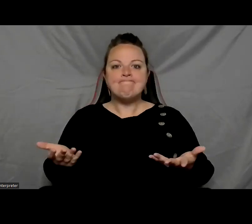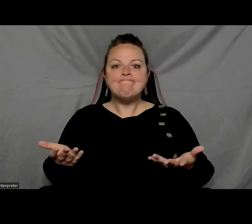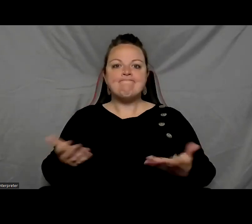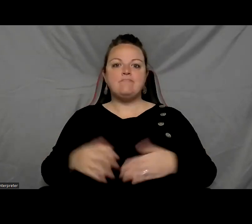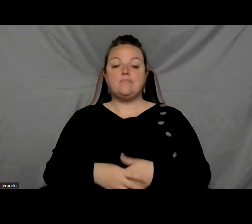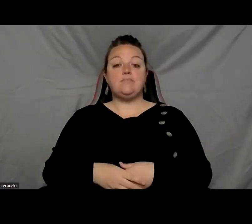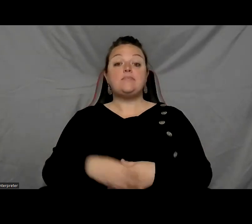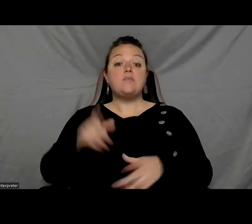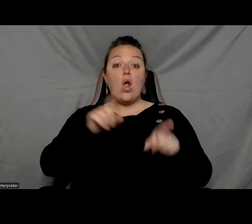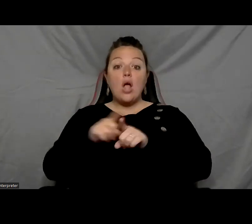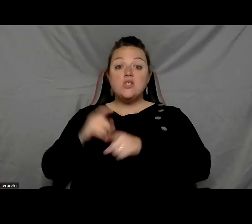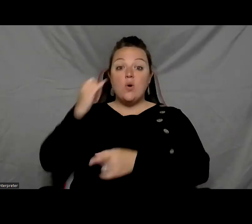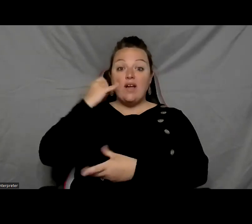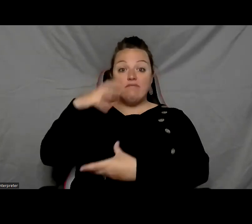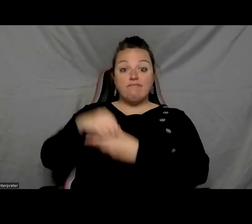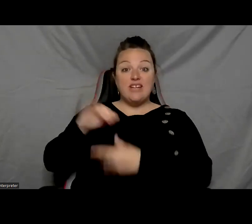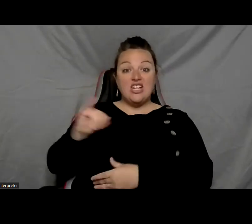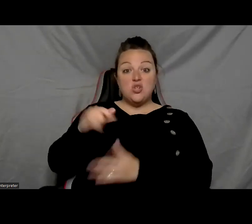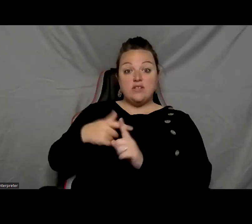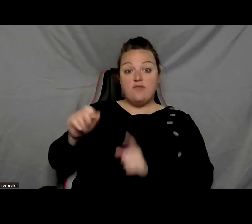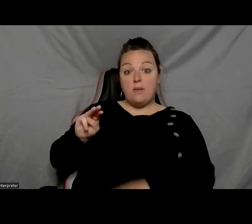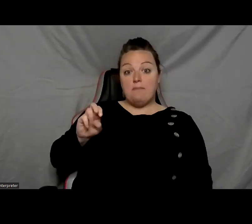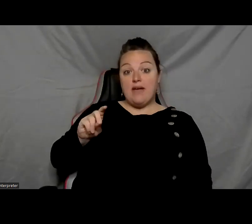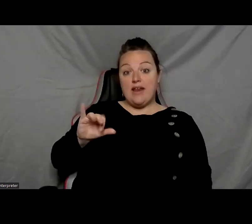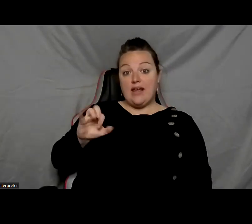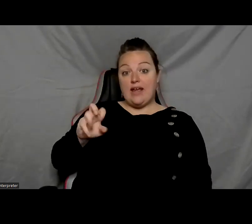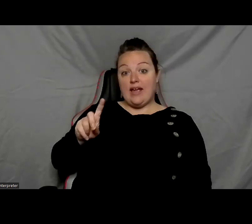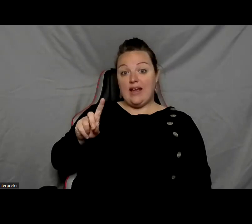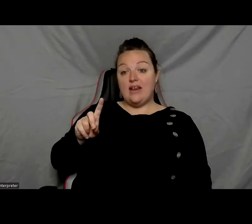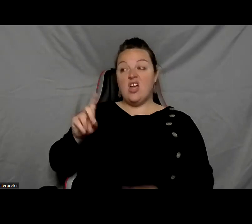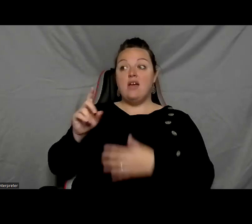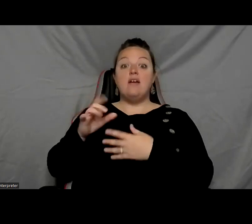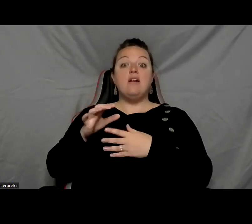on Medicaid and getting parts, your option is really only to stick with places that are